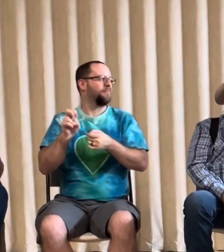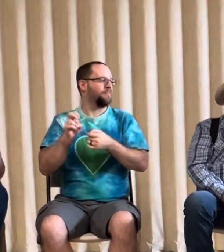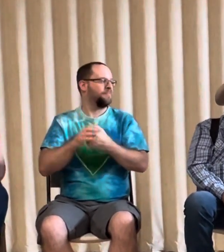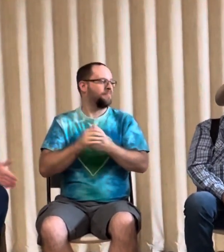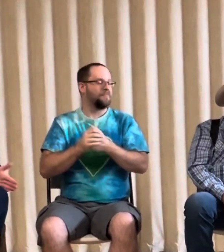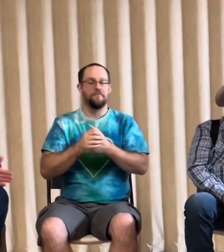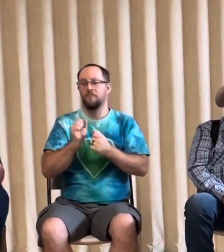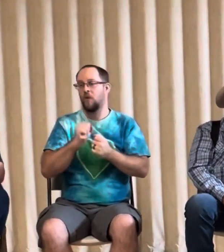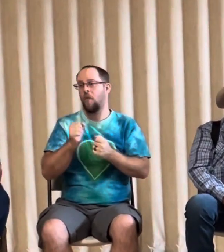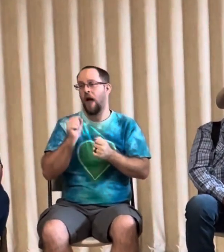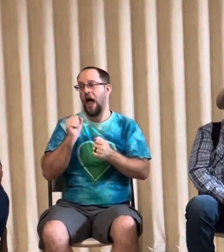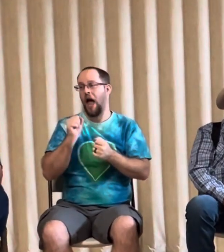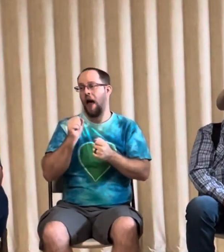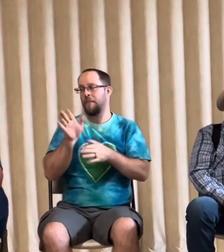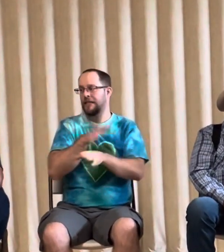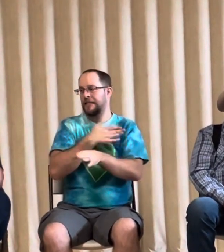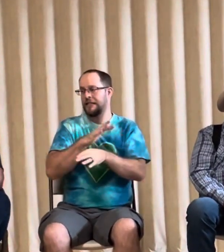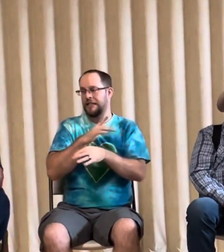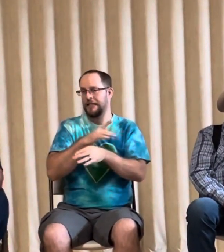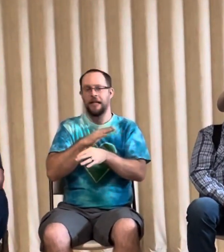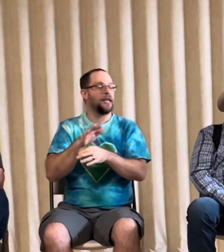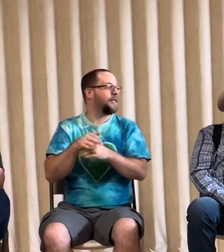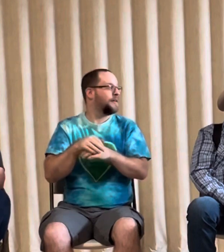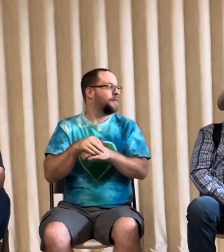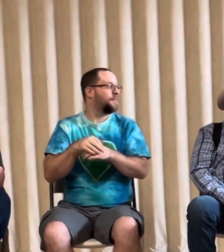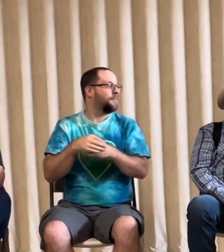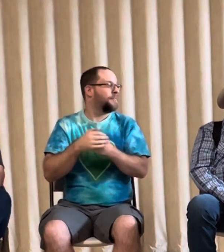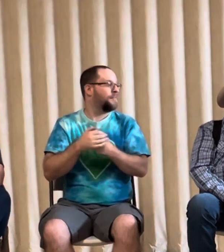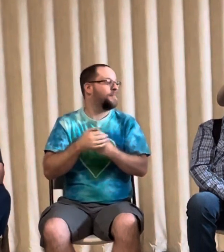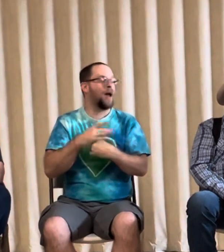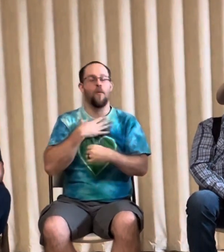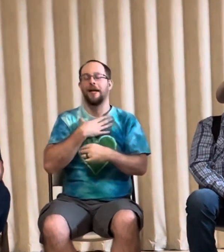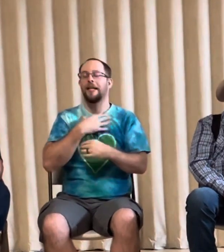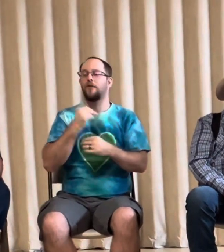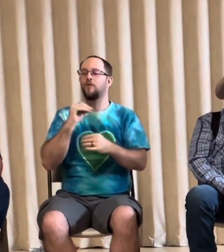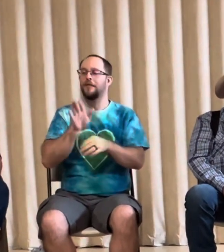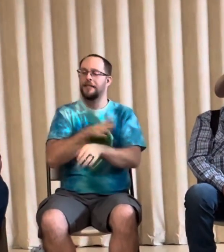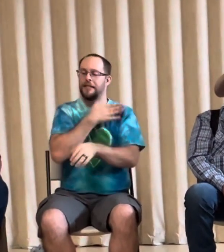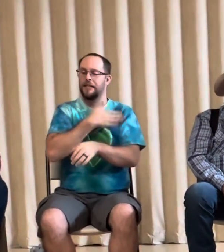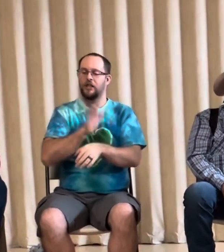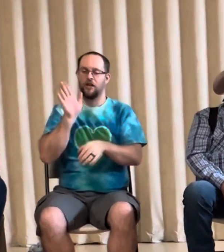So I want to sing about... blubububuh. What did I just say? I would like to sing a song about that.